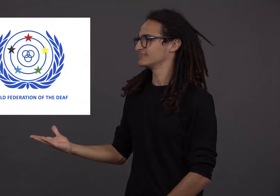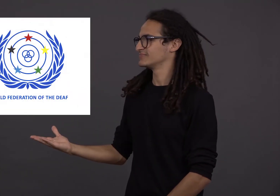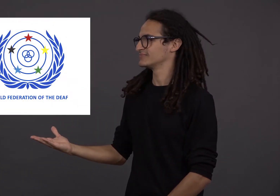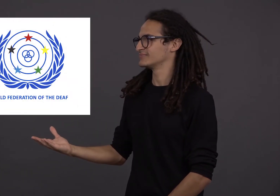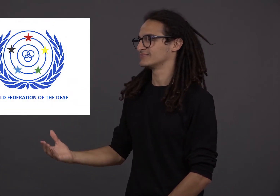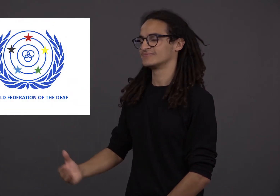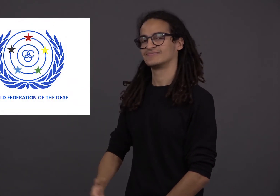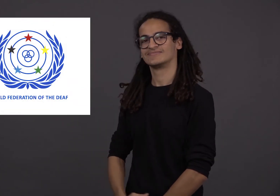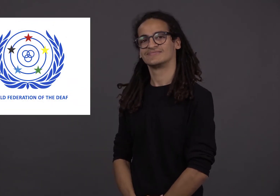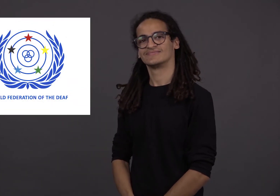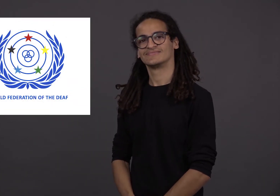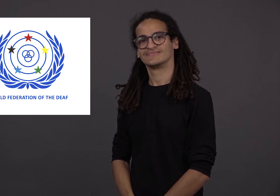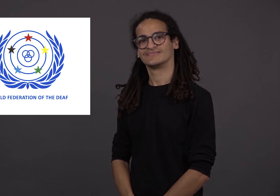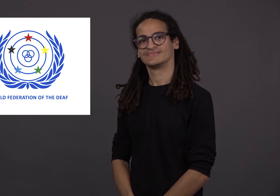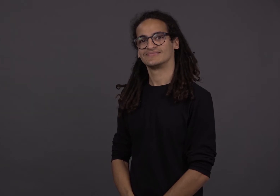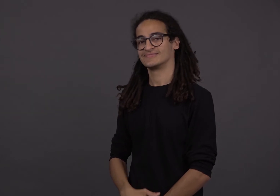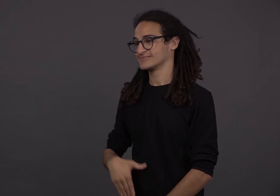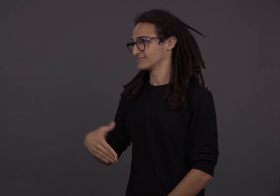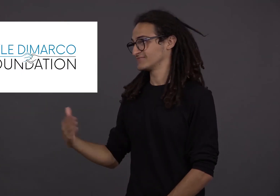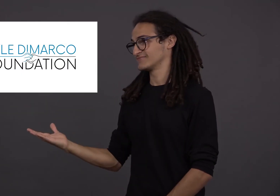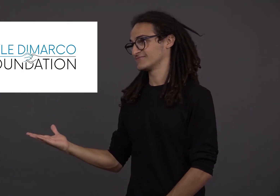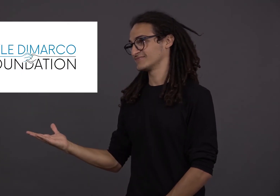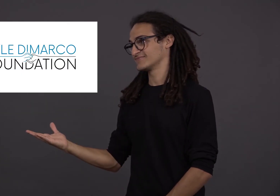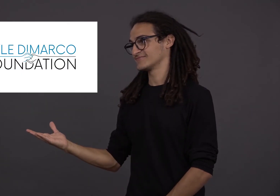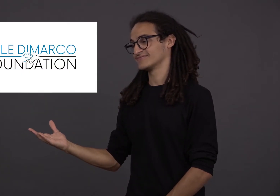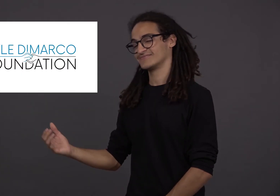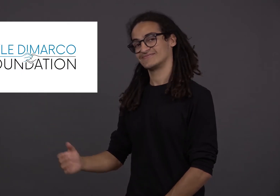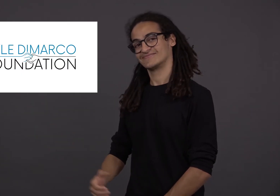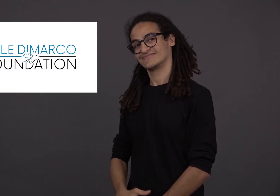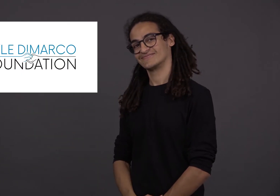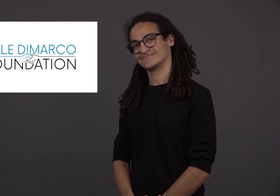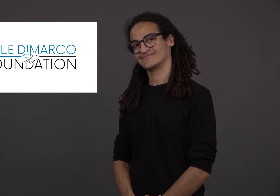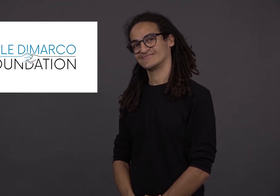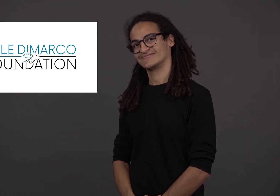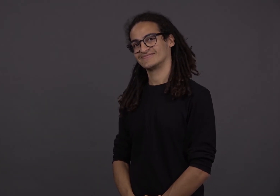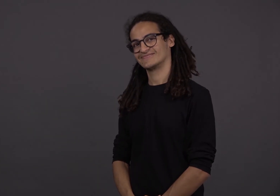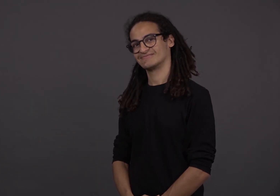World Federation of the Deaf, the Nyle DiMarco Foundation,